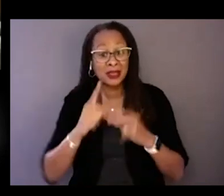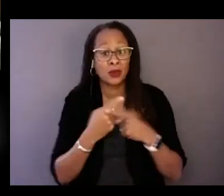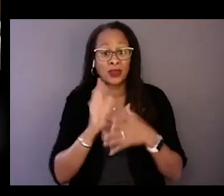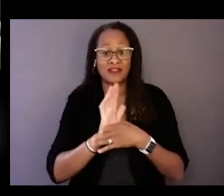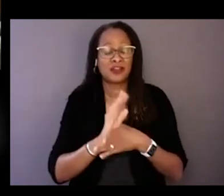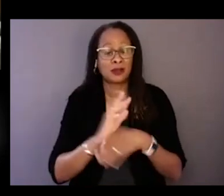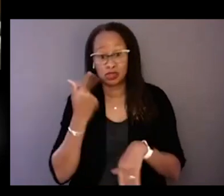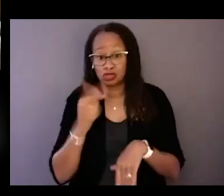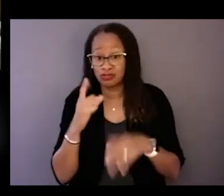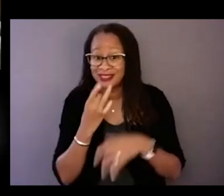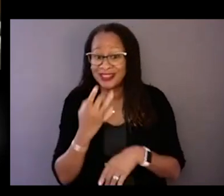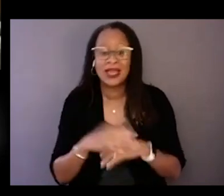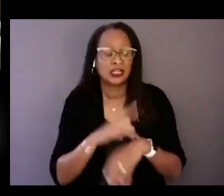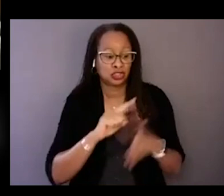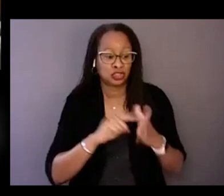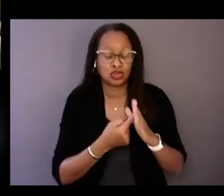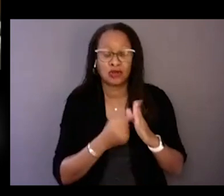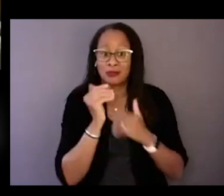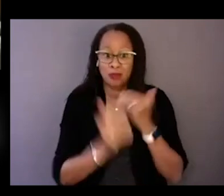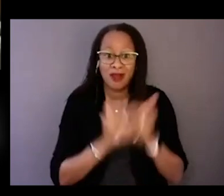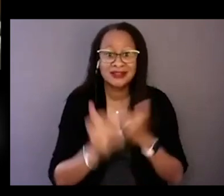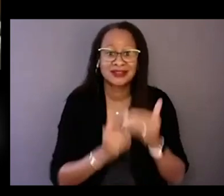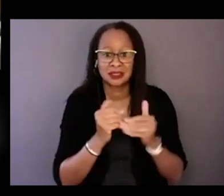she commenced this sort of process of excavation.